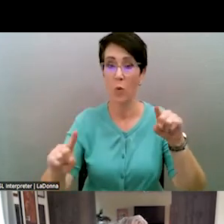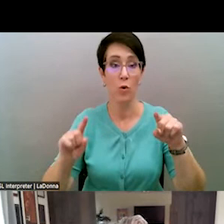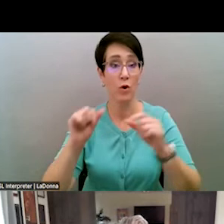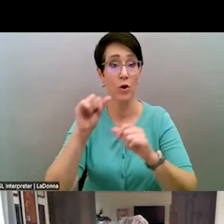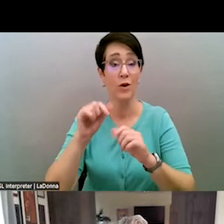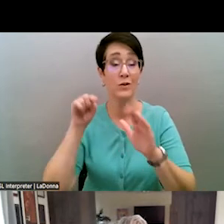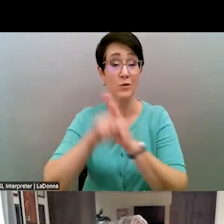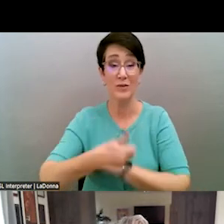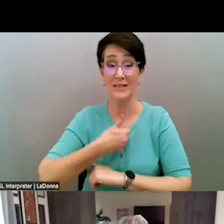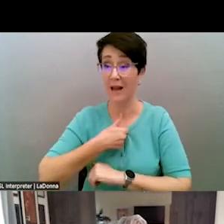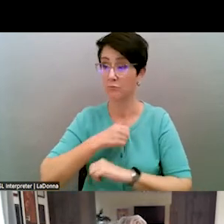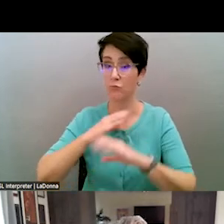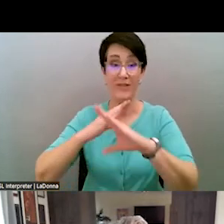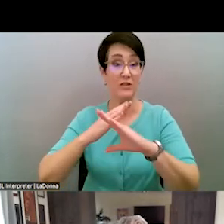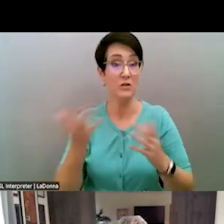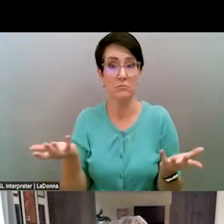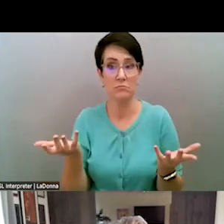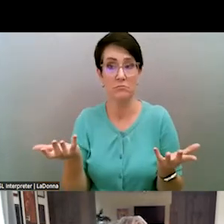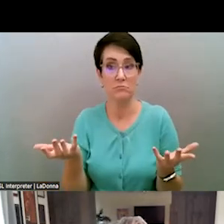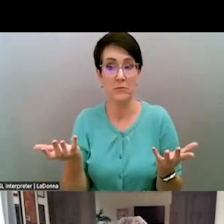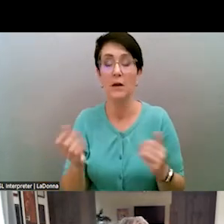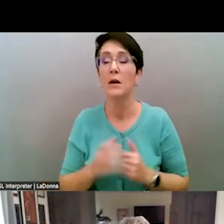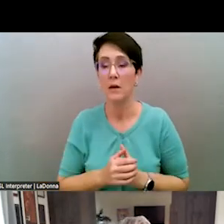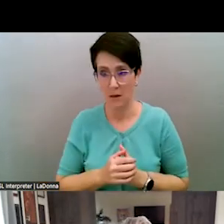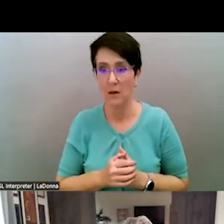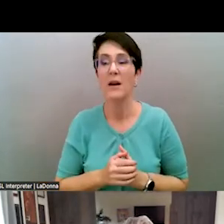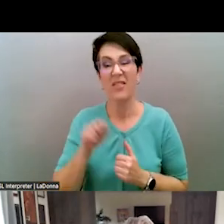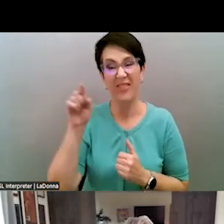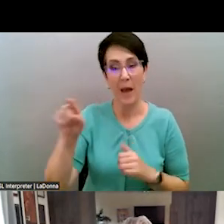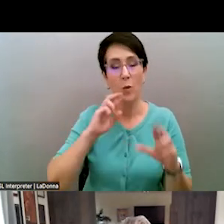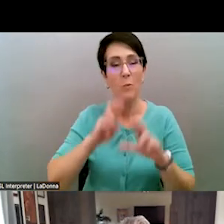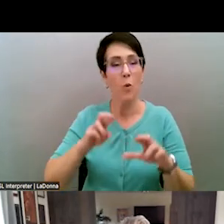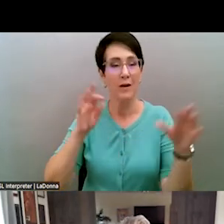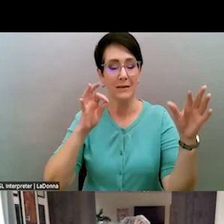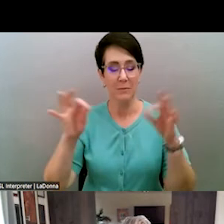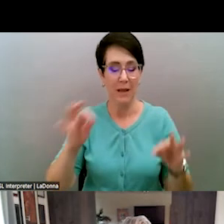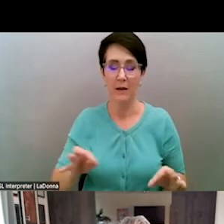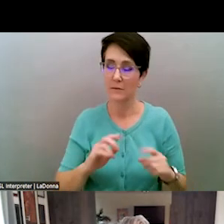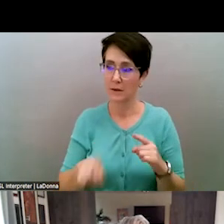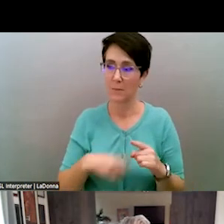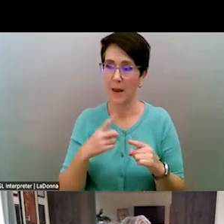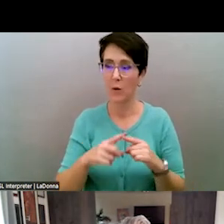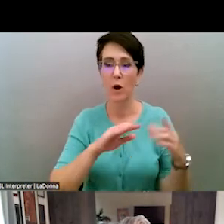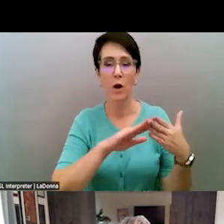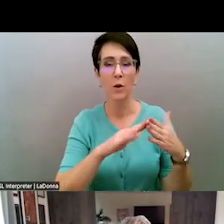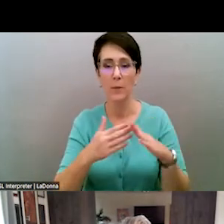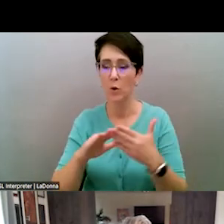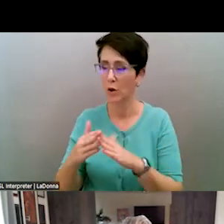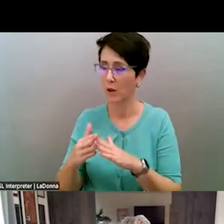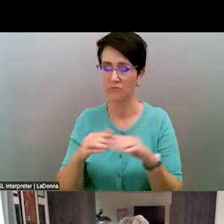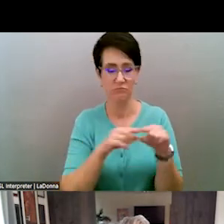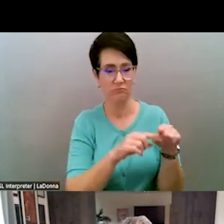SO MUCH WORK NEEDS TO BE DONE. AND RESCUE WORKERS ARE PULLING